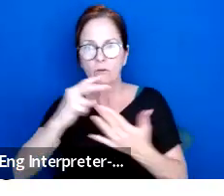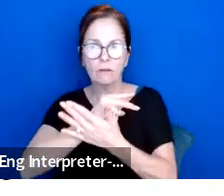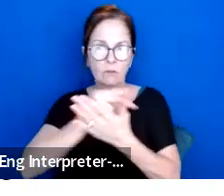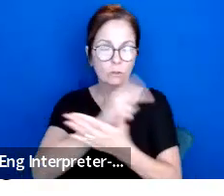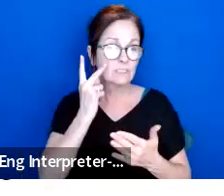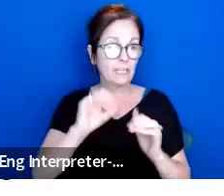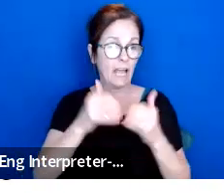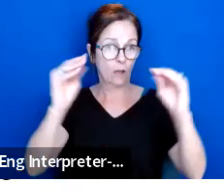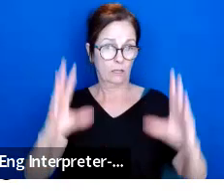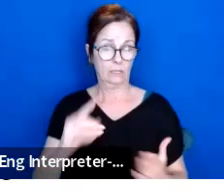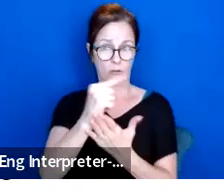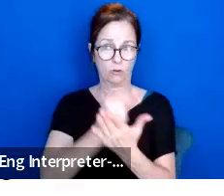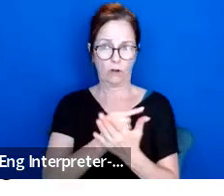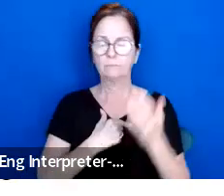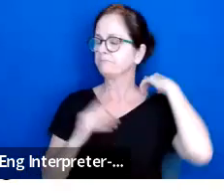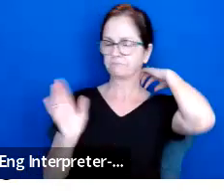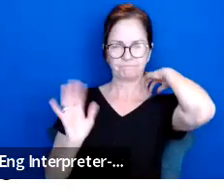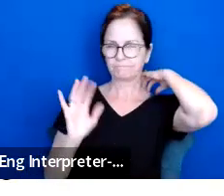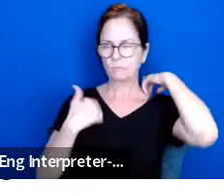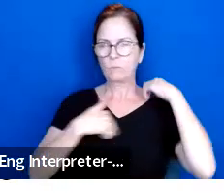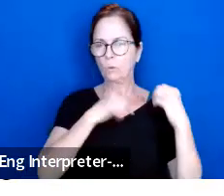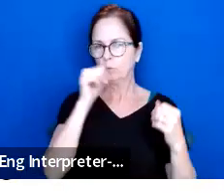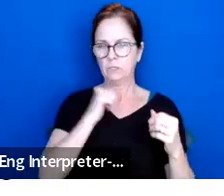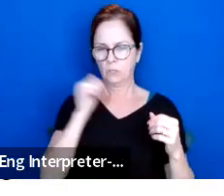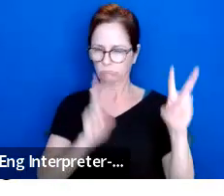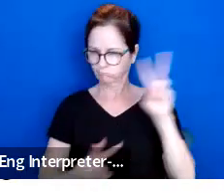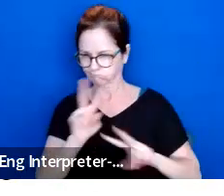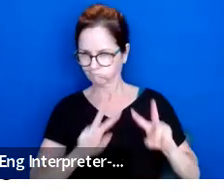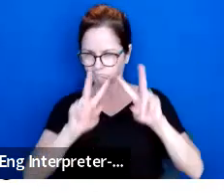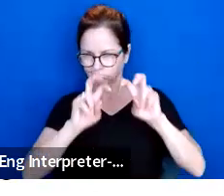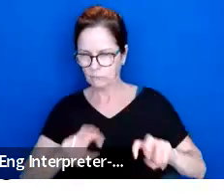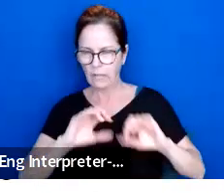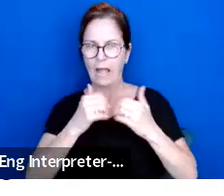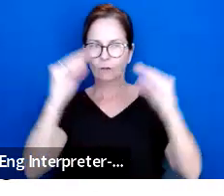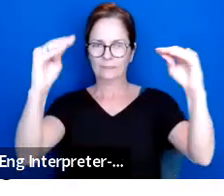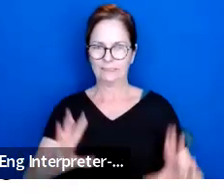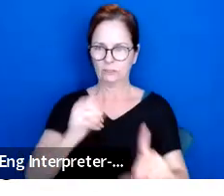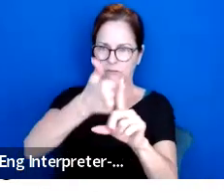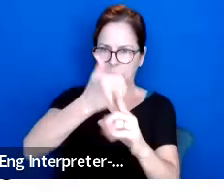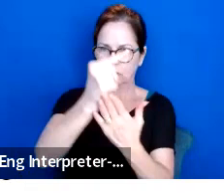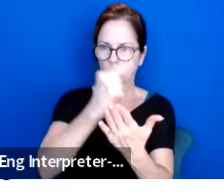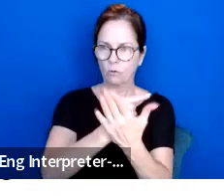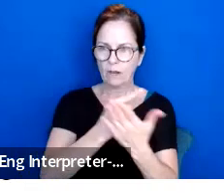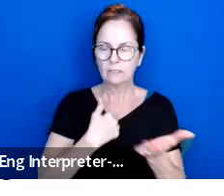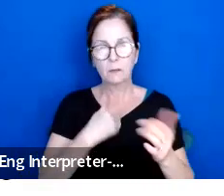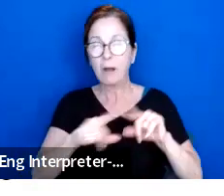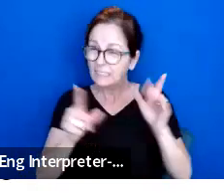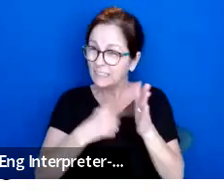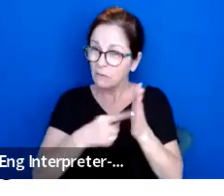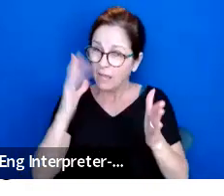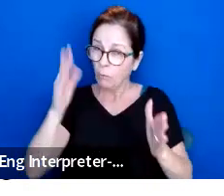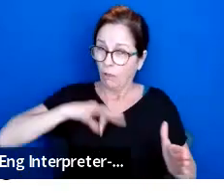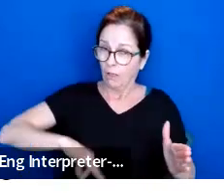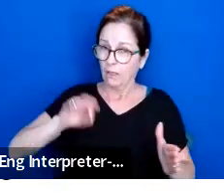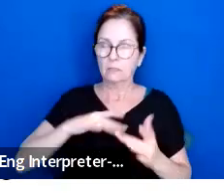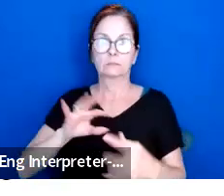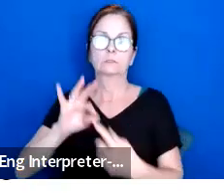We do not review how the instructor grades, although sometimes it's helpful to, particularly in online class, to show the types of feedback.